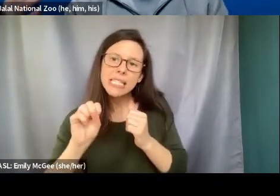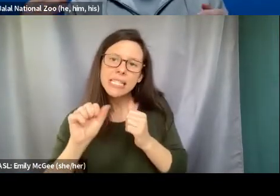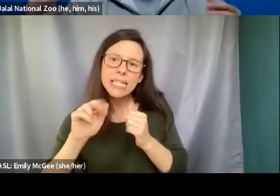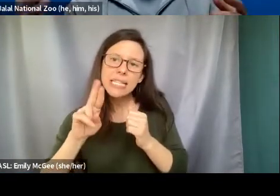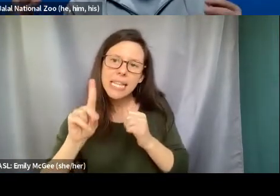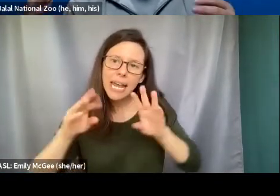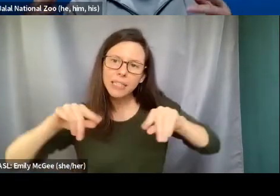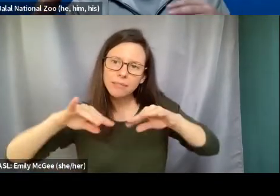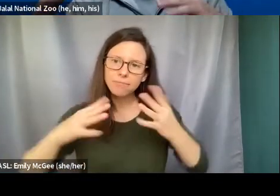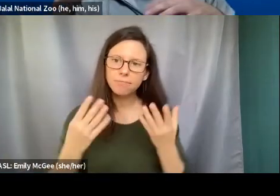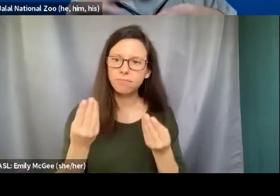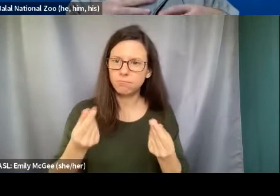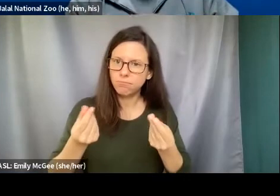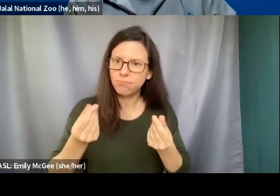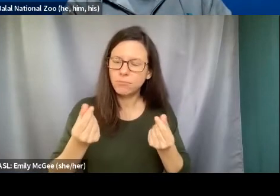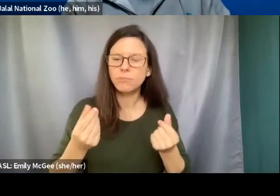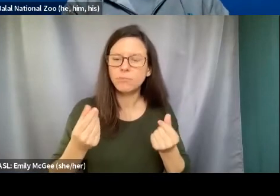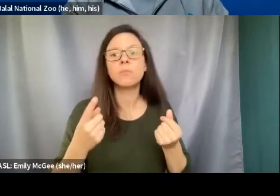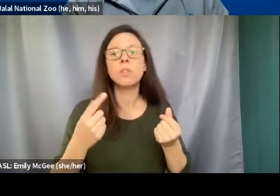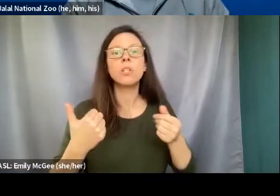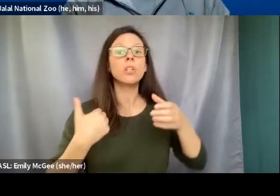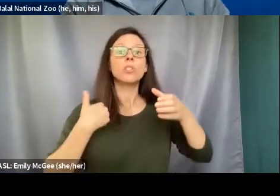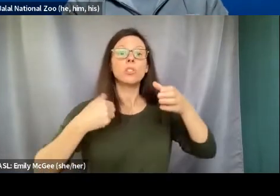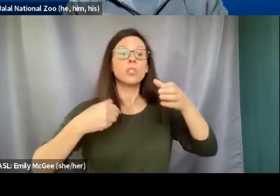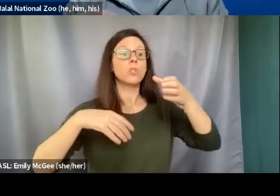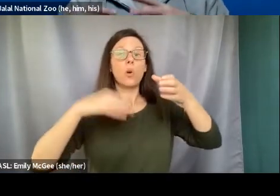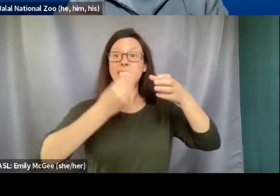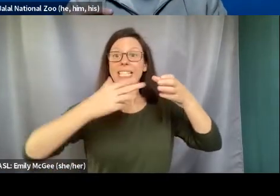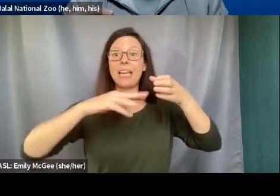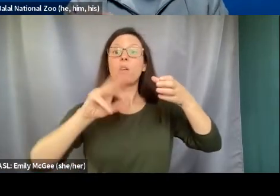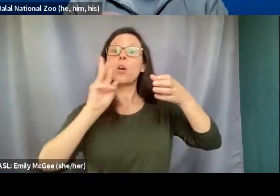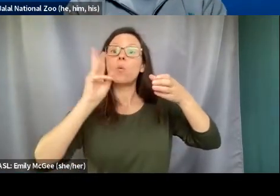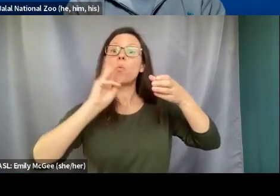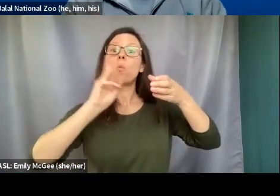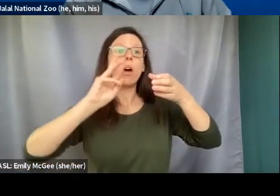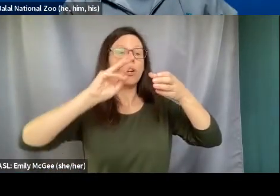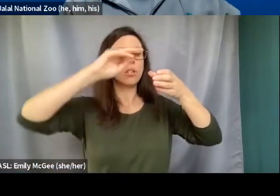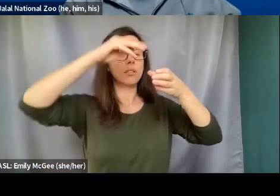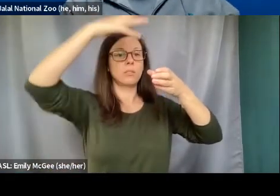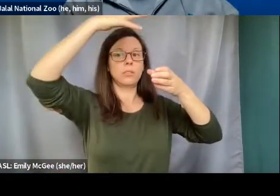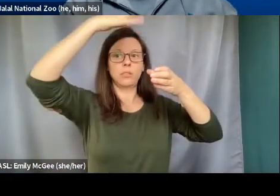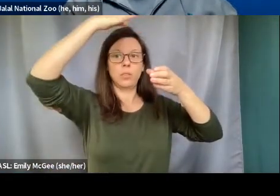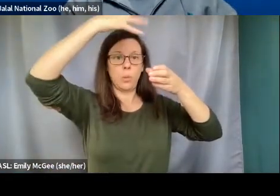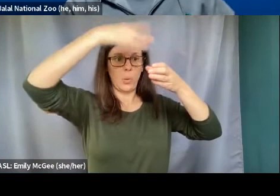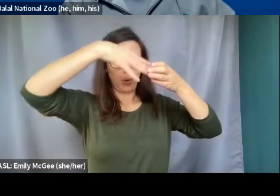the, and then it filters through the sand you know taking out all the waste and then you know coming